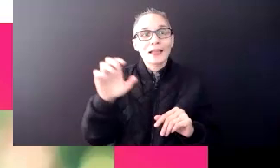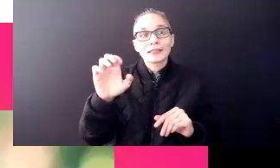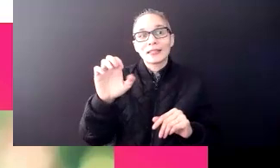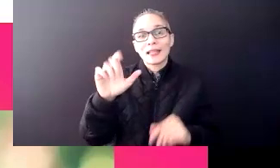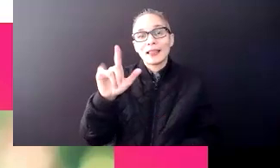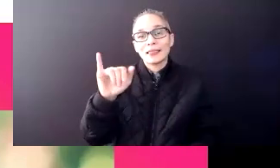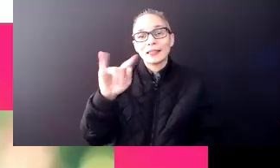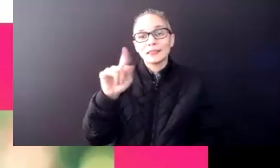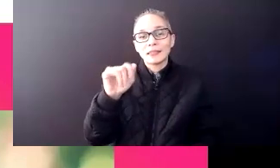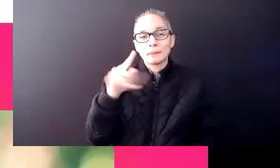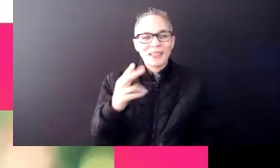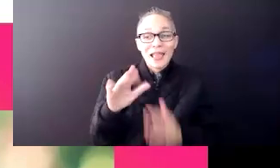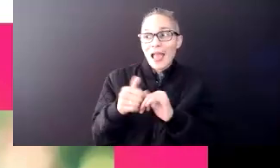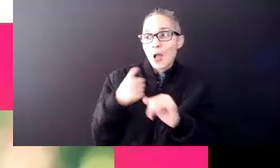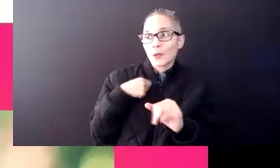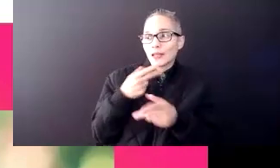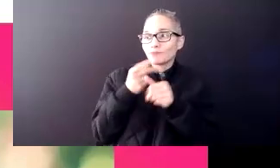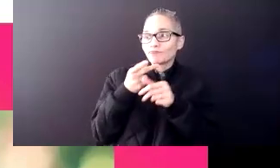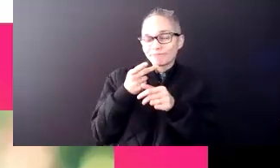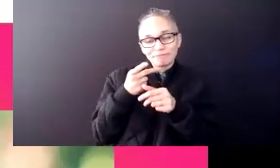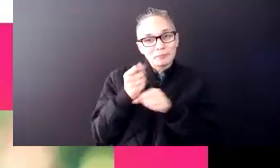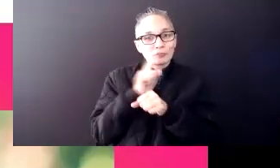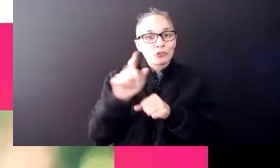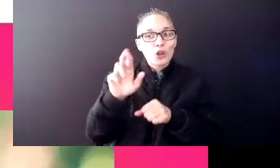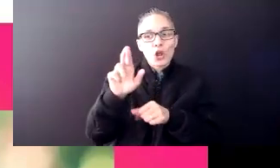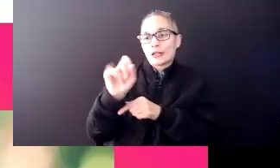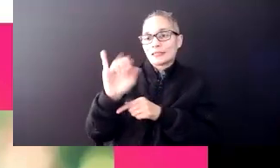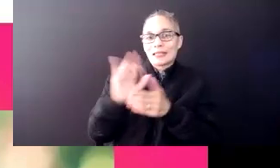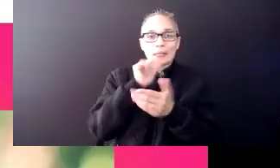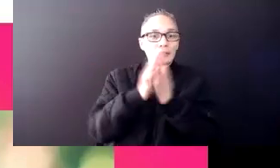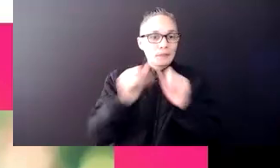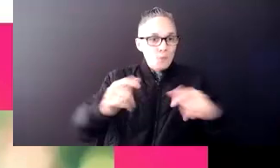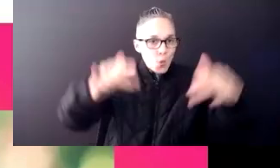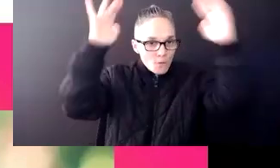How can I keep RSI from becoming overwhelming? That is a great comment.